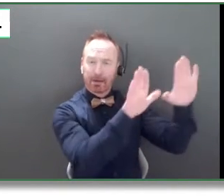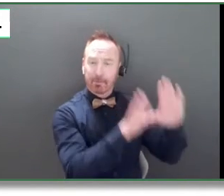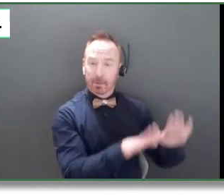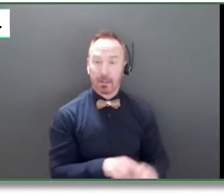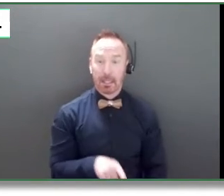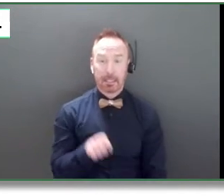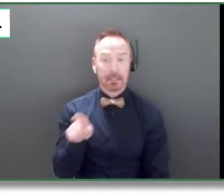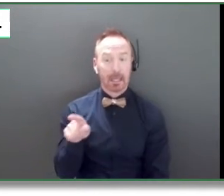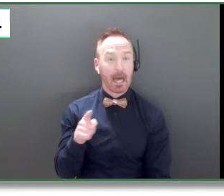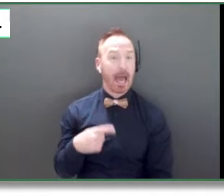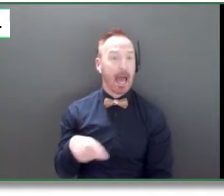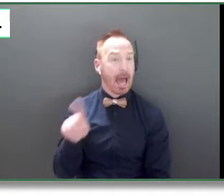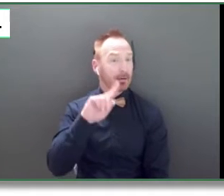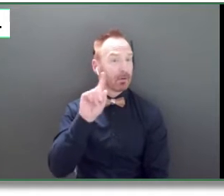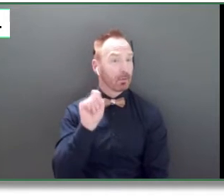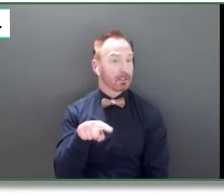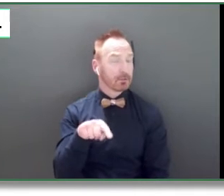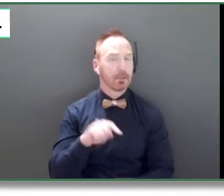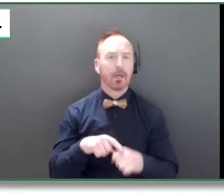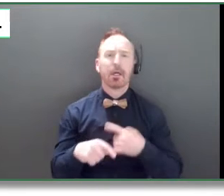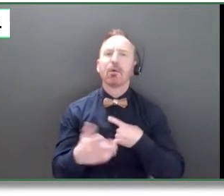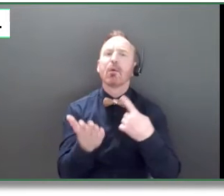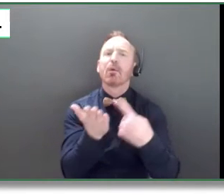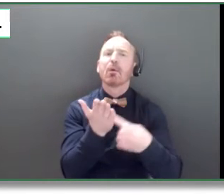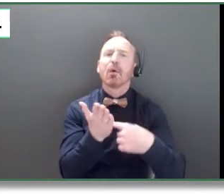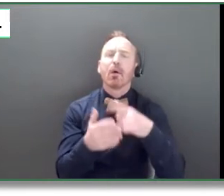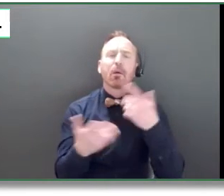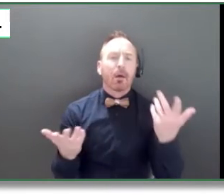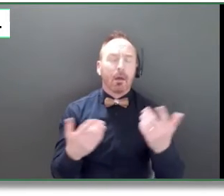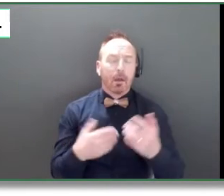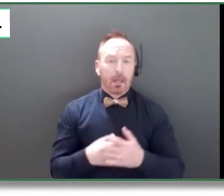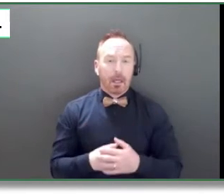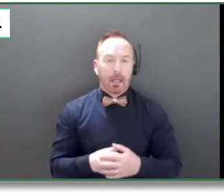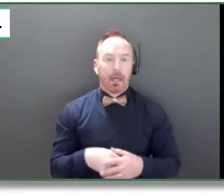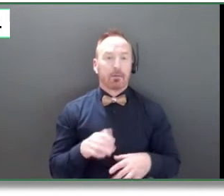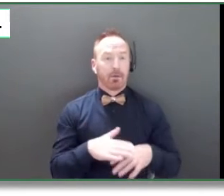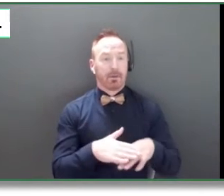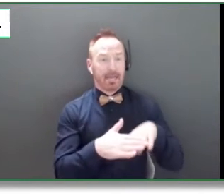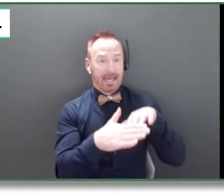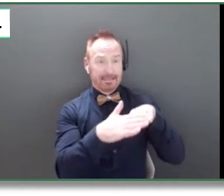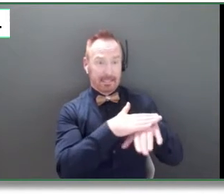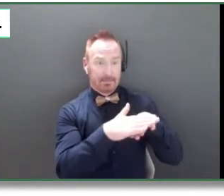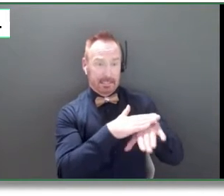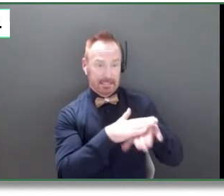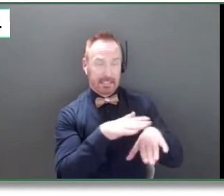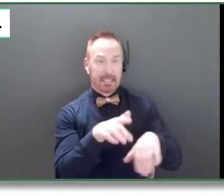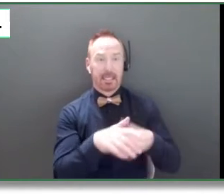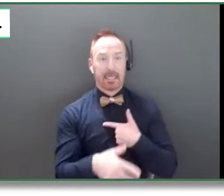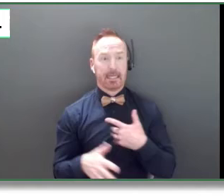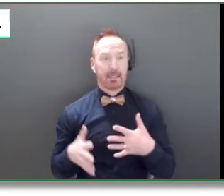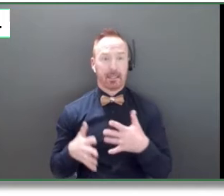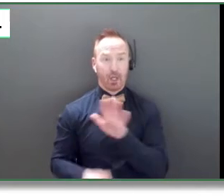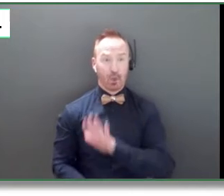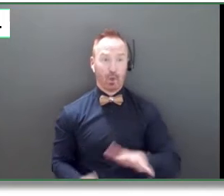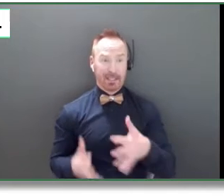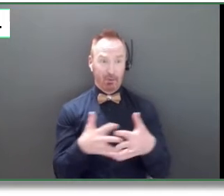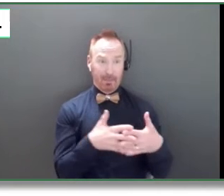Uh you talked a little bit about the differences in accessibility that you have seen in the US. Are there any other examples of